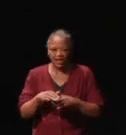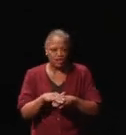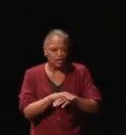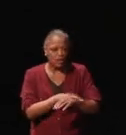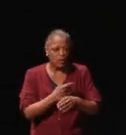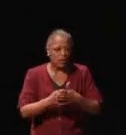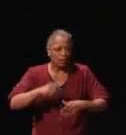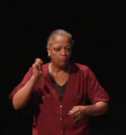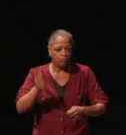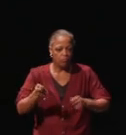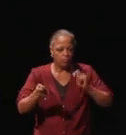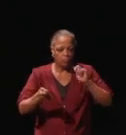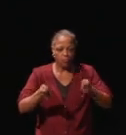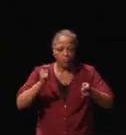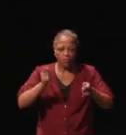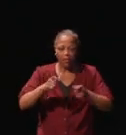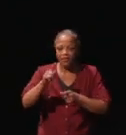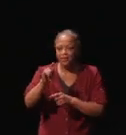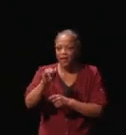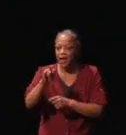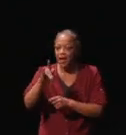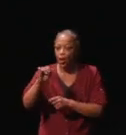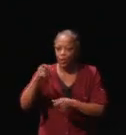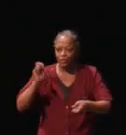Up a lot alone.